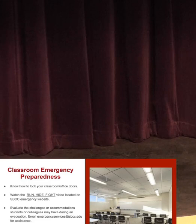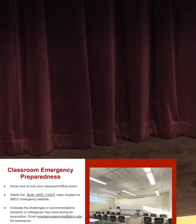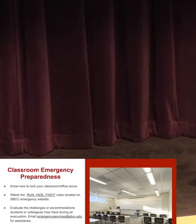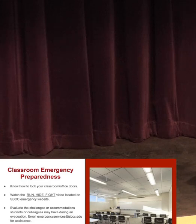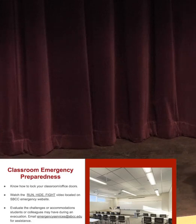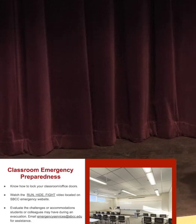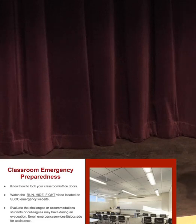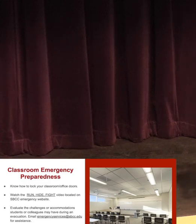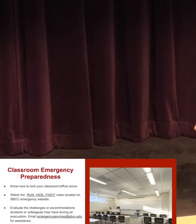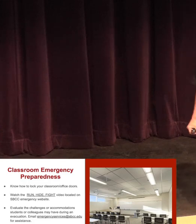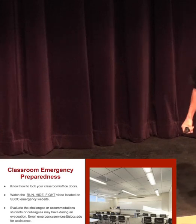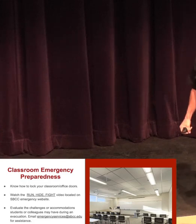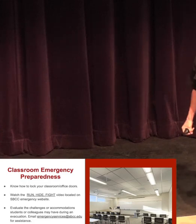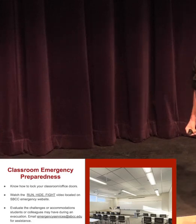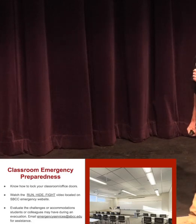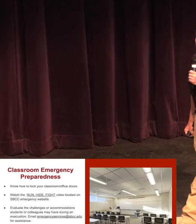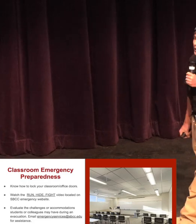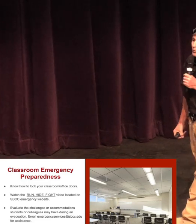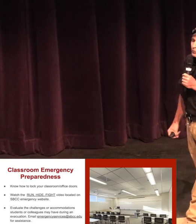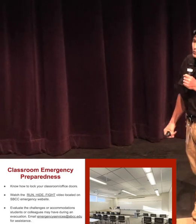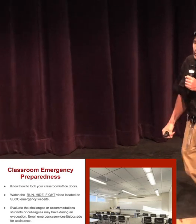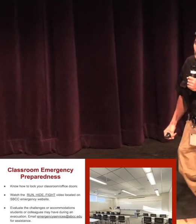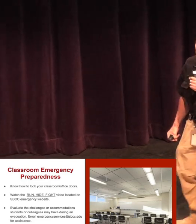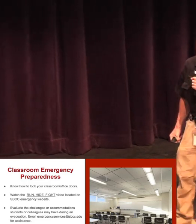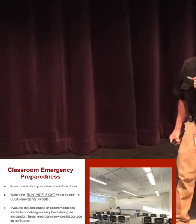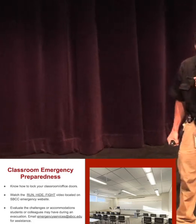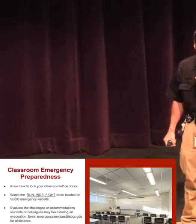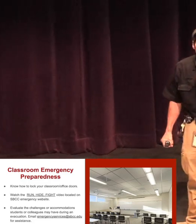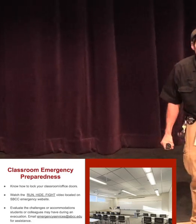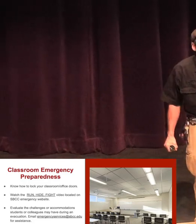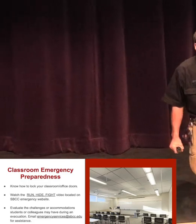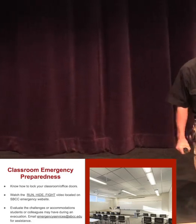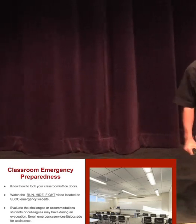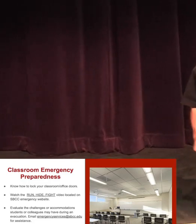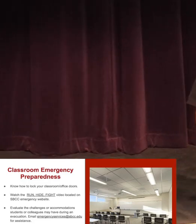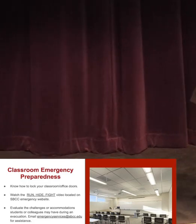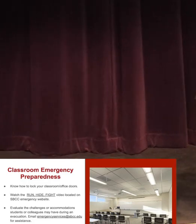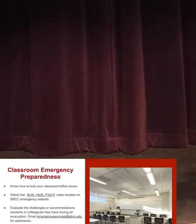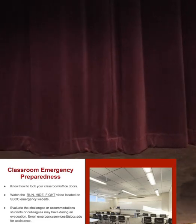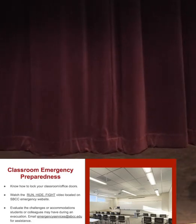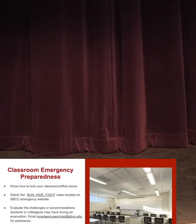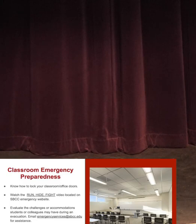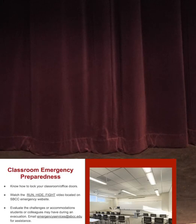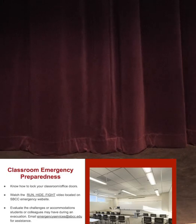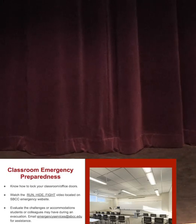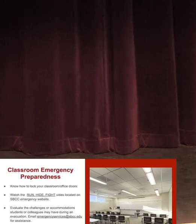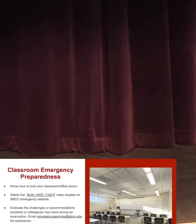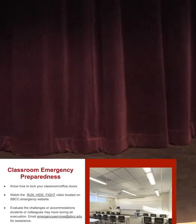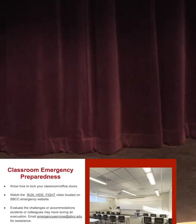you run or how you secure yourself, or if you have to fight back. There is another very good video on how to handle